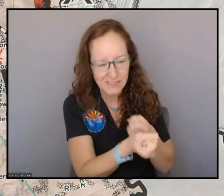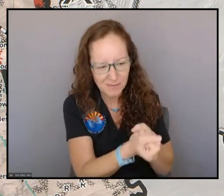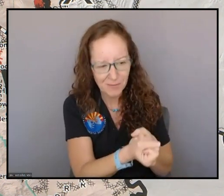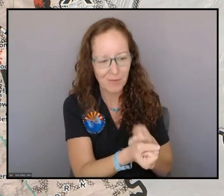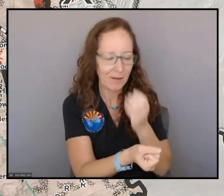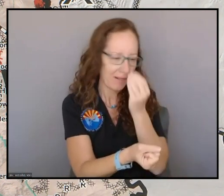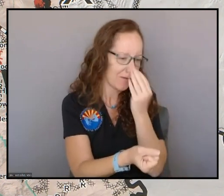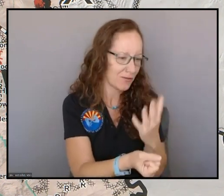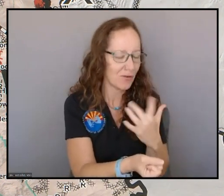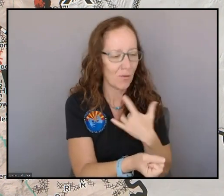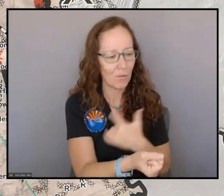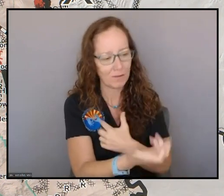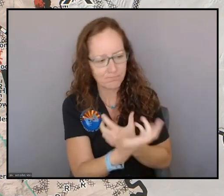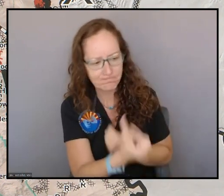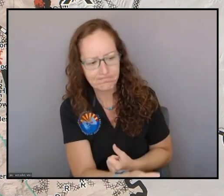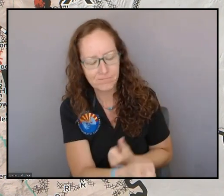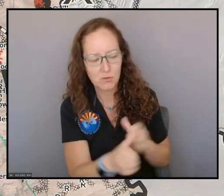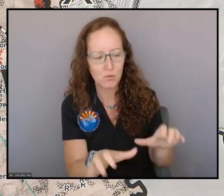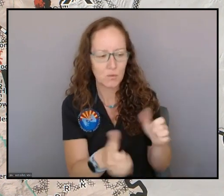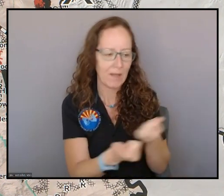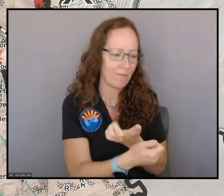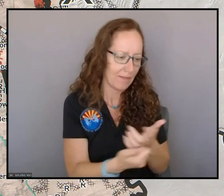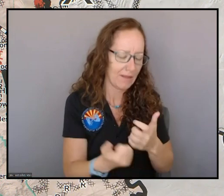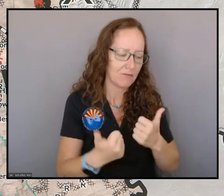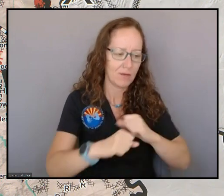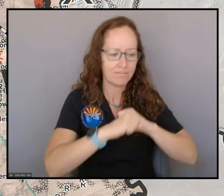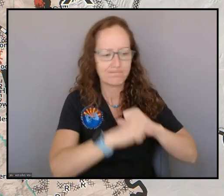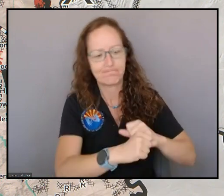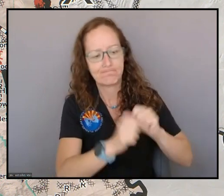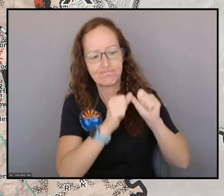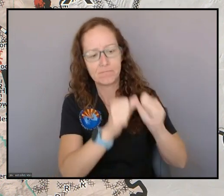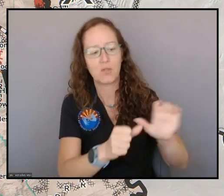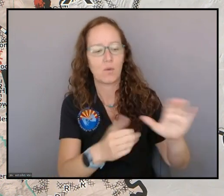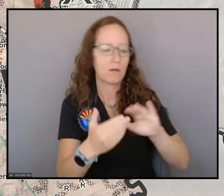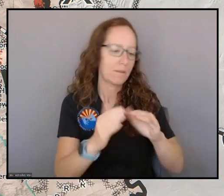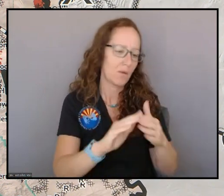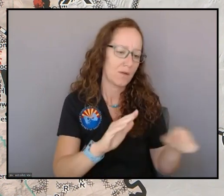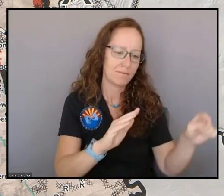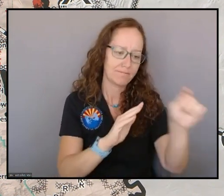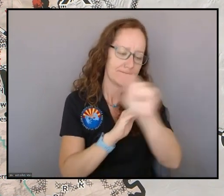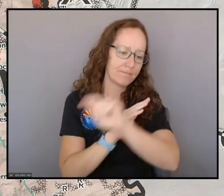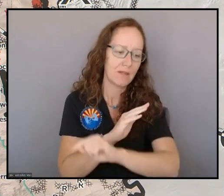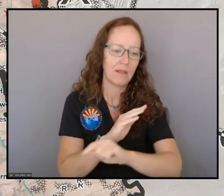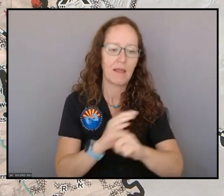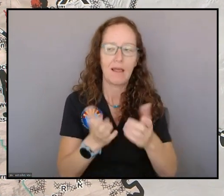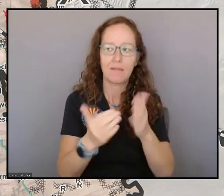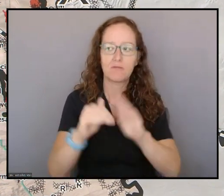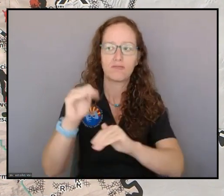continue to protect their communities and the infrastructure that is out there. So again, thank you.